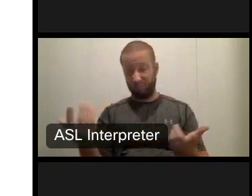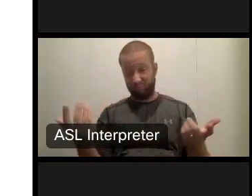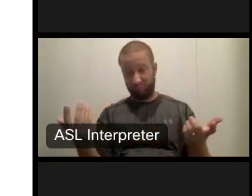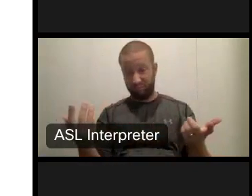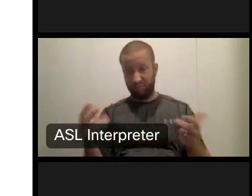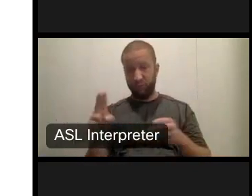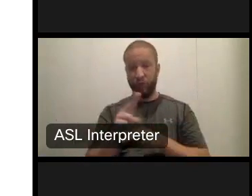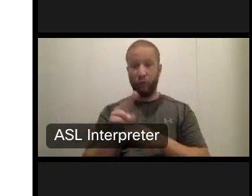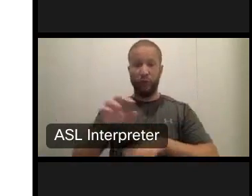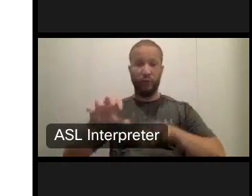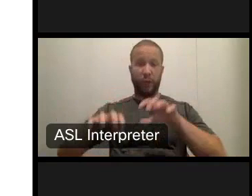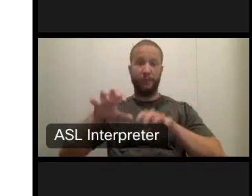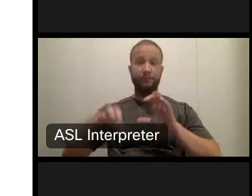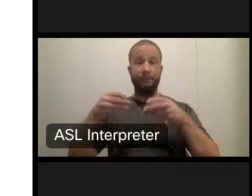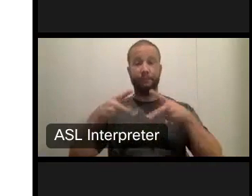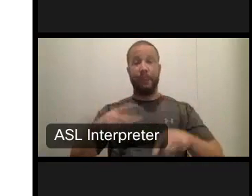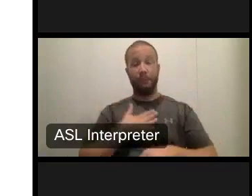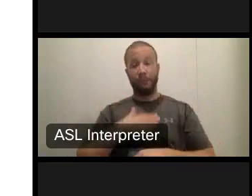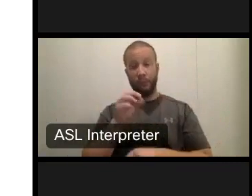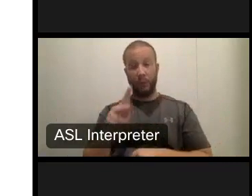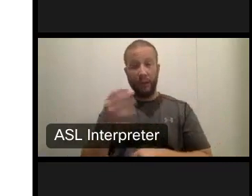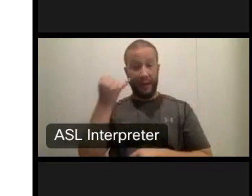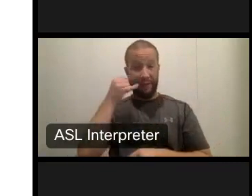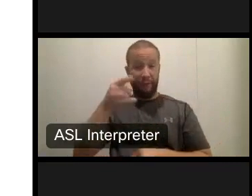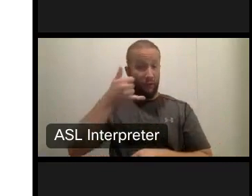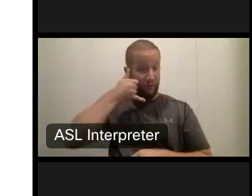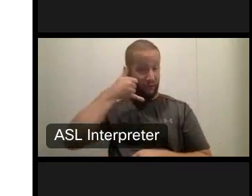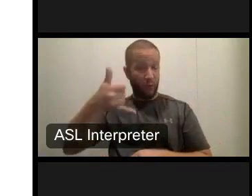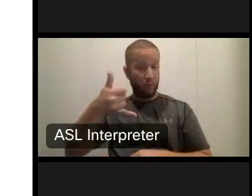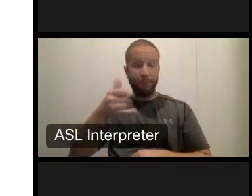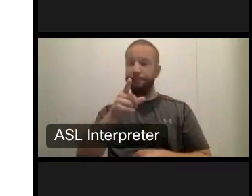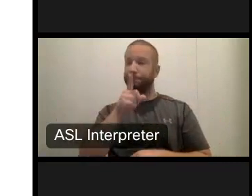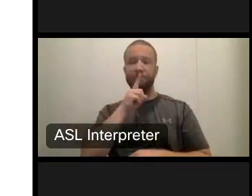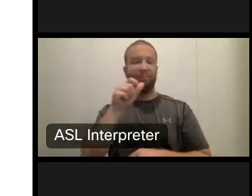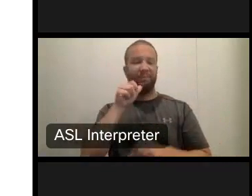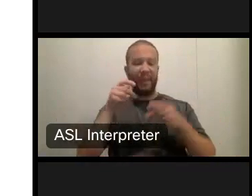it via the chat feature if you have called in by telephone you cannot access the chat